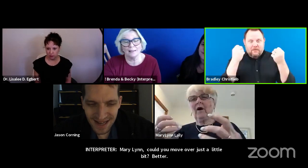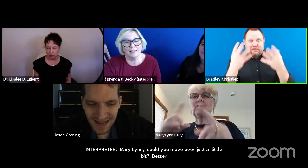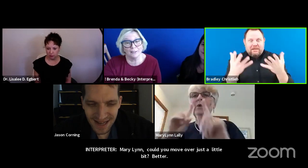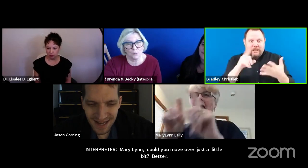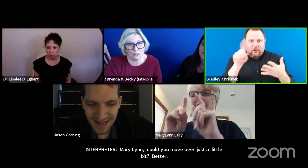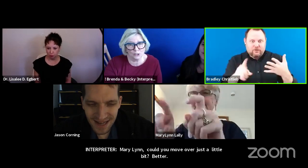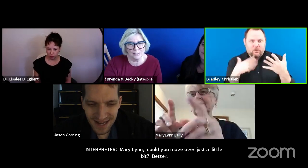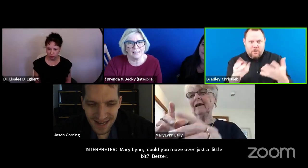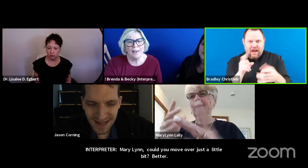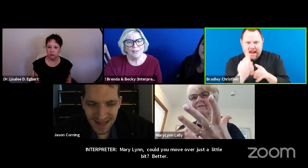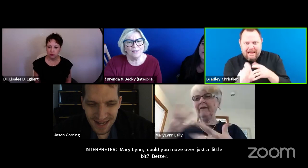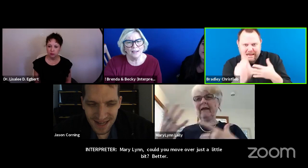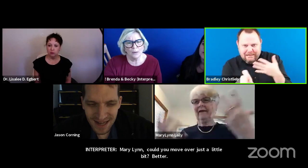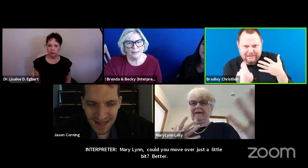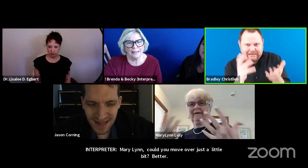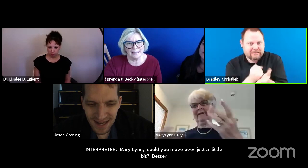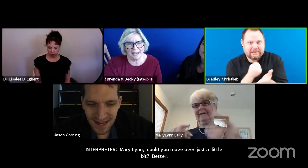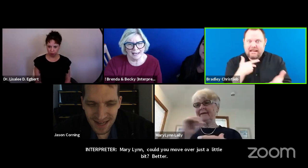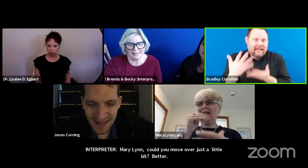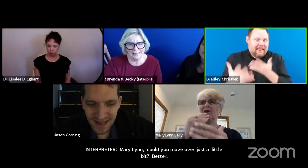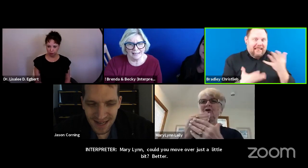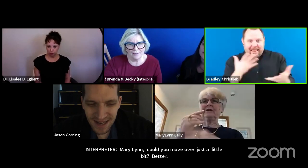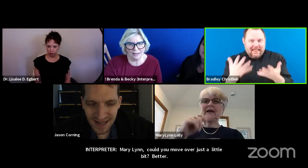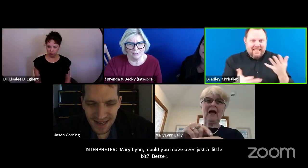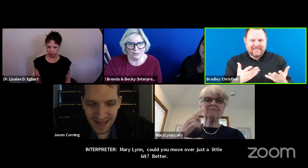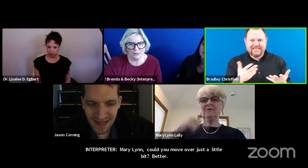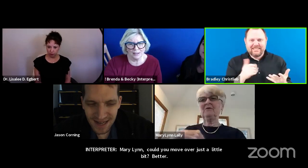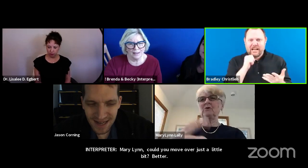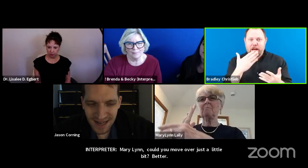a lot of questions that I would like to ask and have answered.